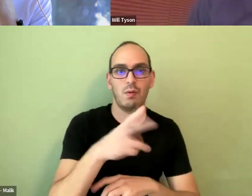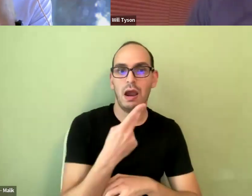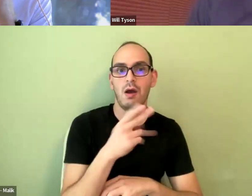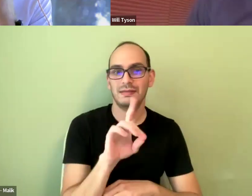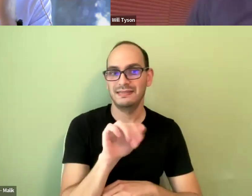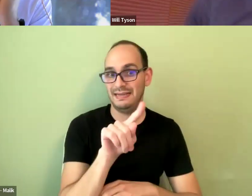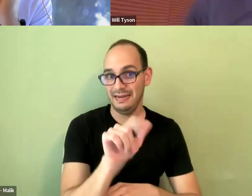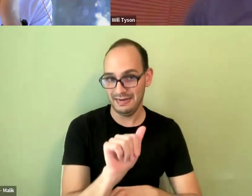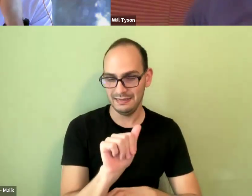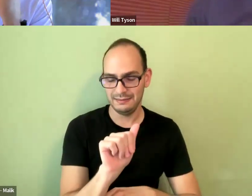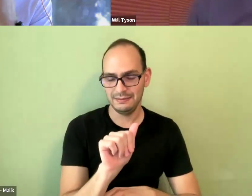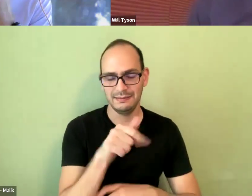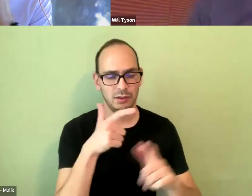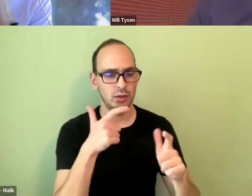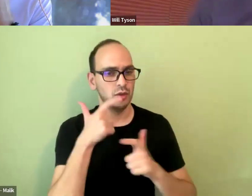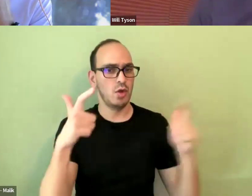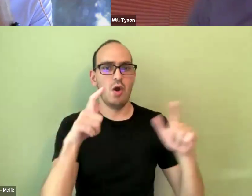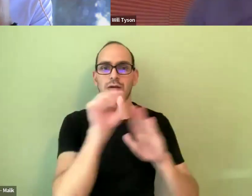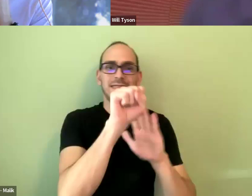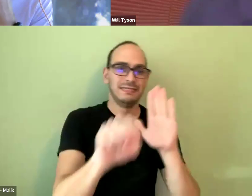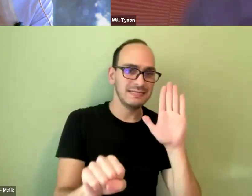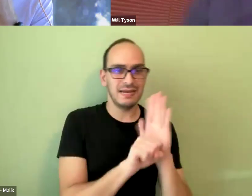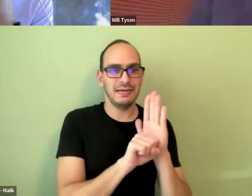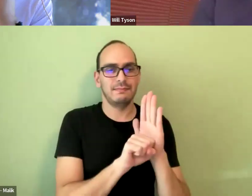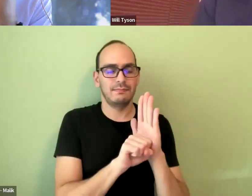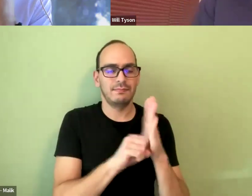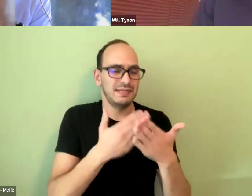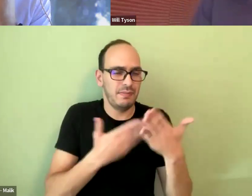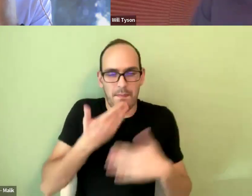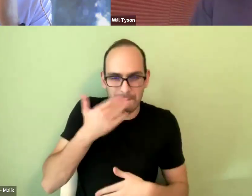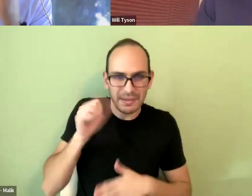Which is large state data, some of the best state data if you